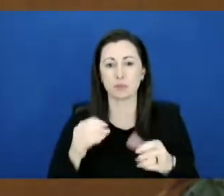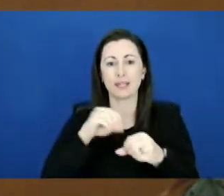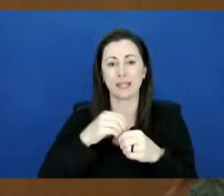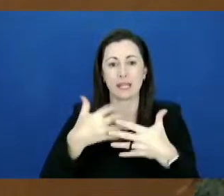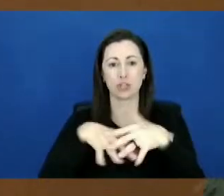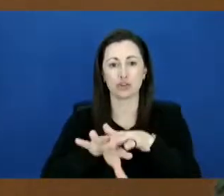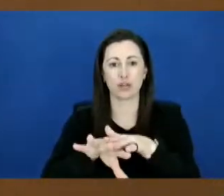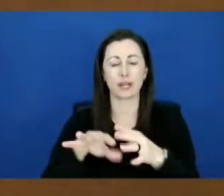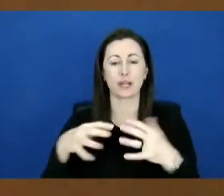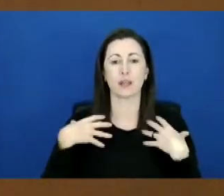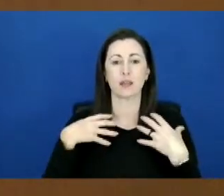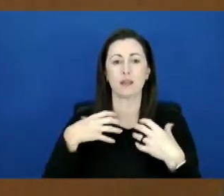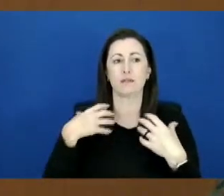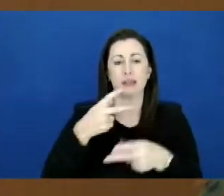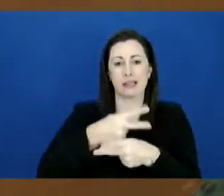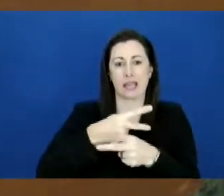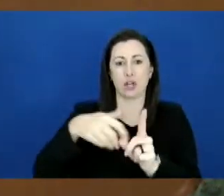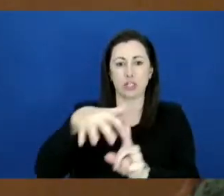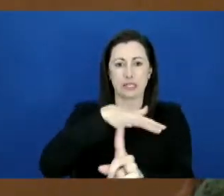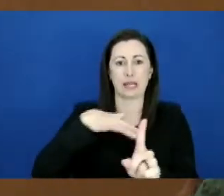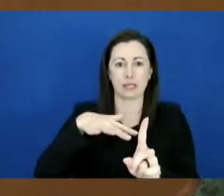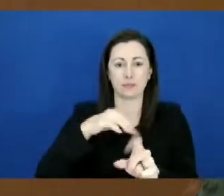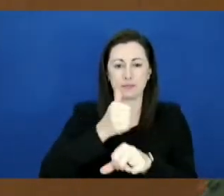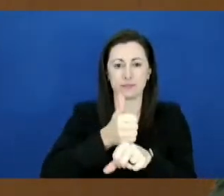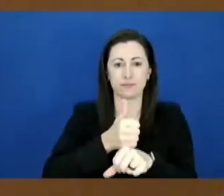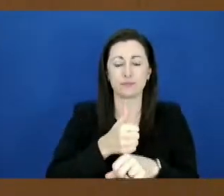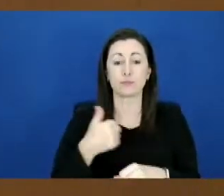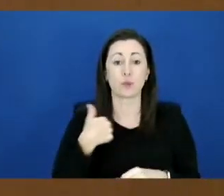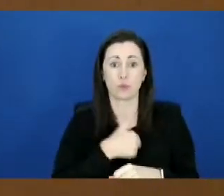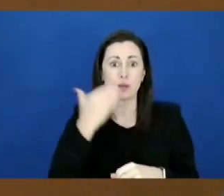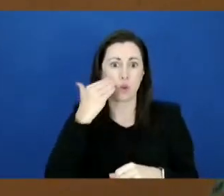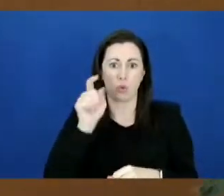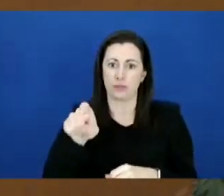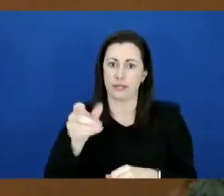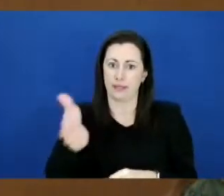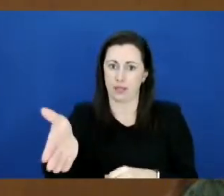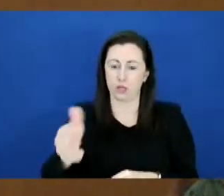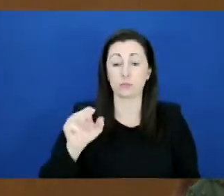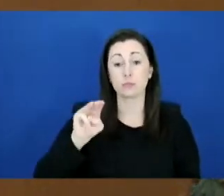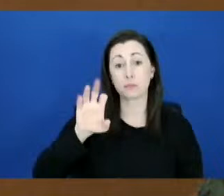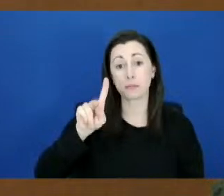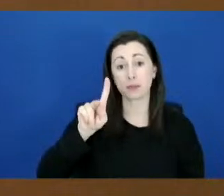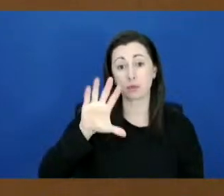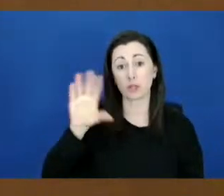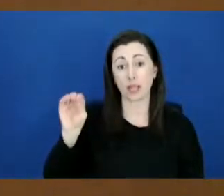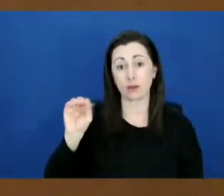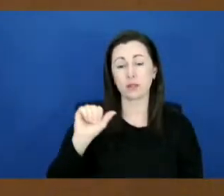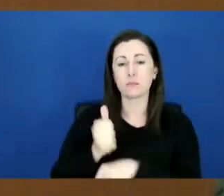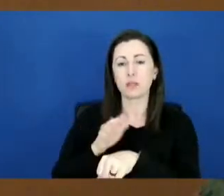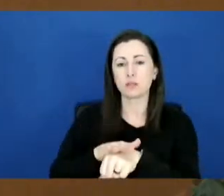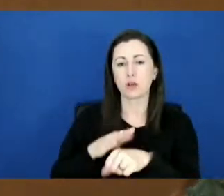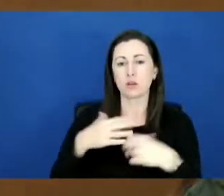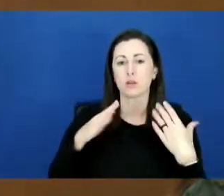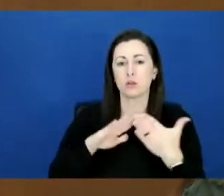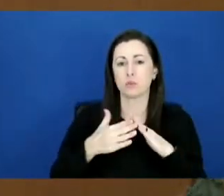INVOLVING CASE MANAGEMENT IN AN INTEGRATED HEALTHCARE SETTING. WE ALL KNOW THE NEED IS THERE.